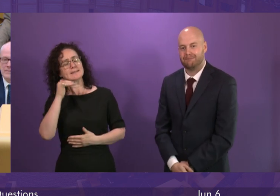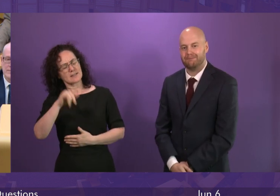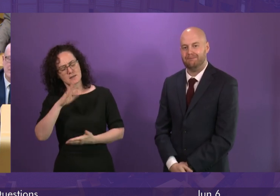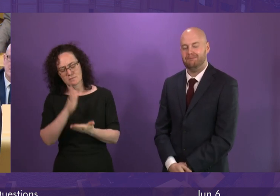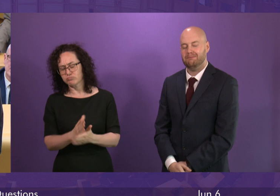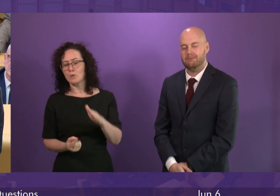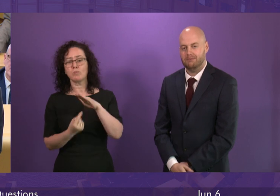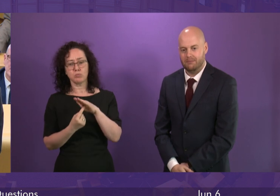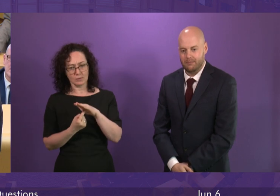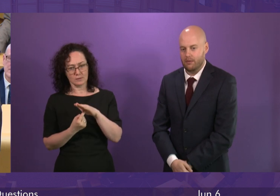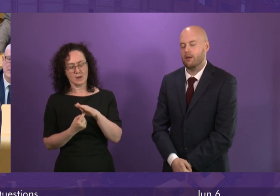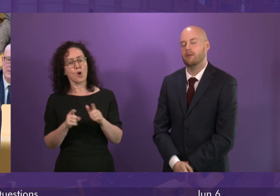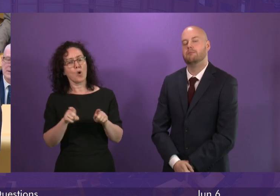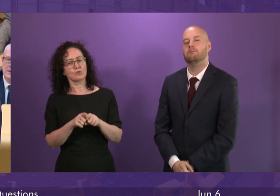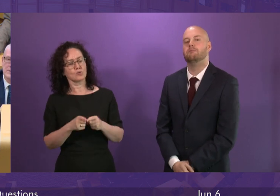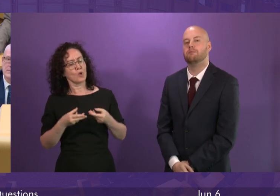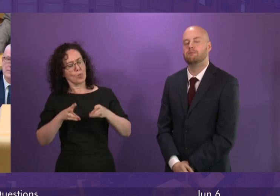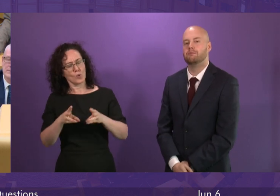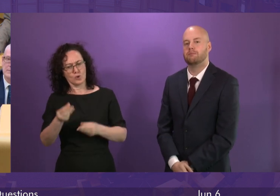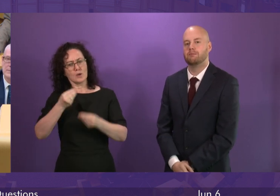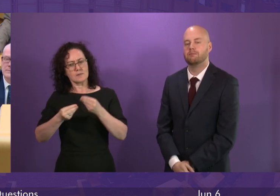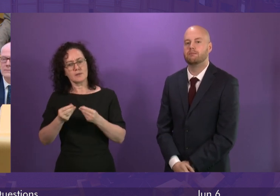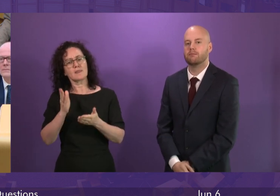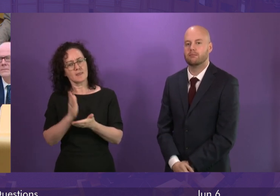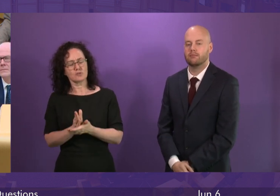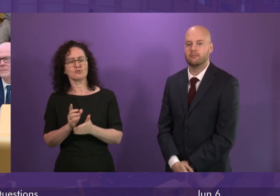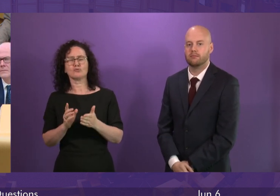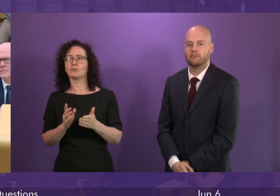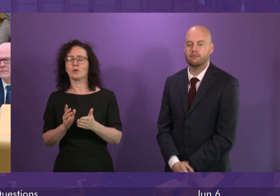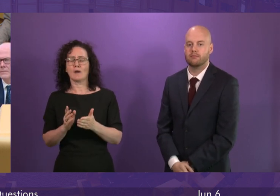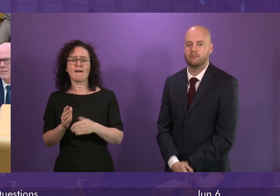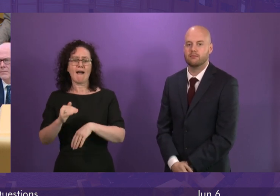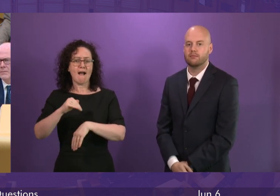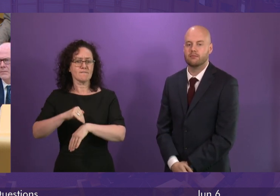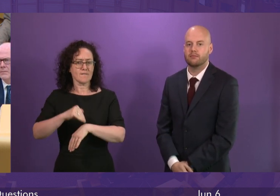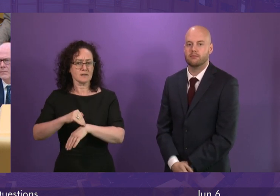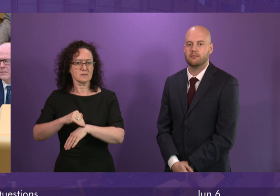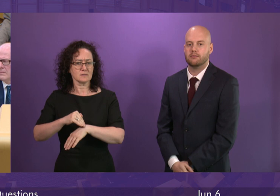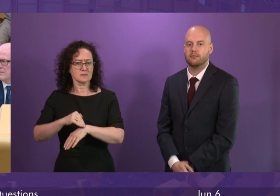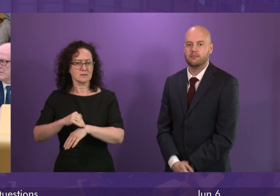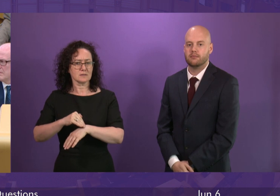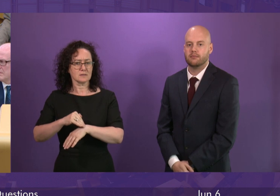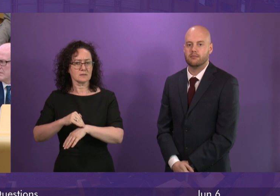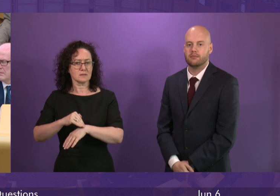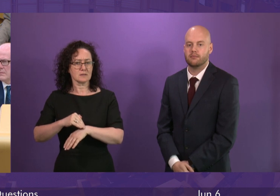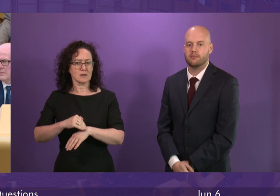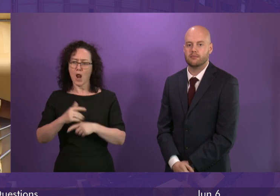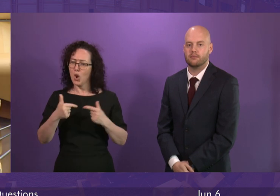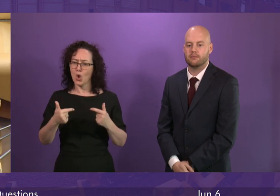which the member sets it out, because the issue affects the prospects of a number of third sector organisations on